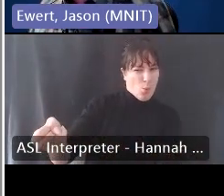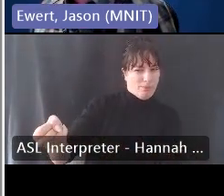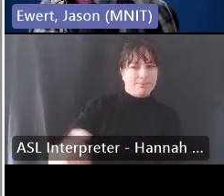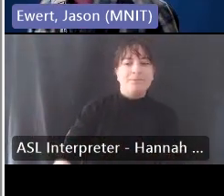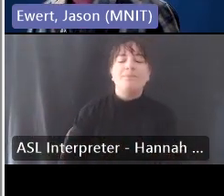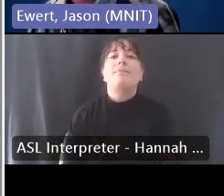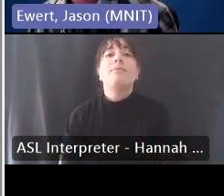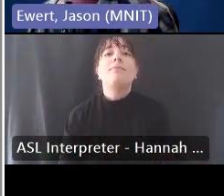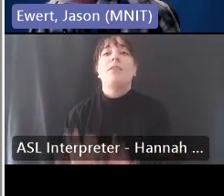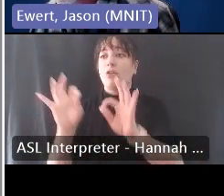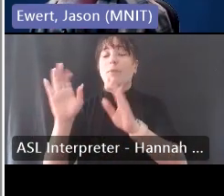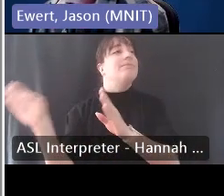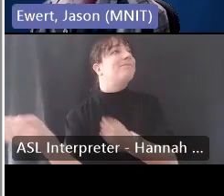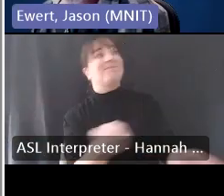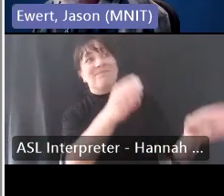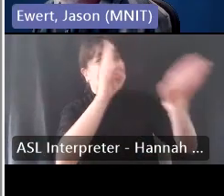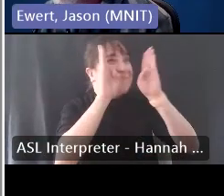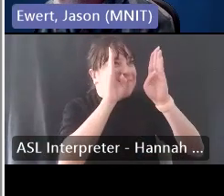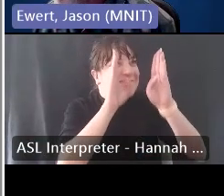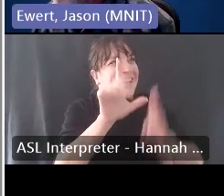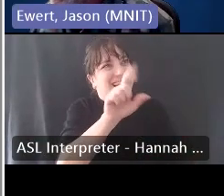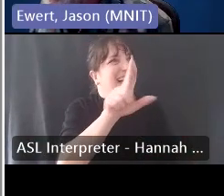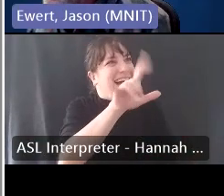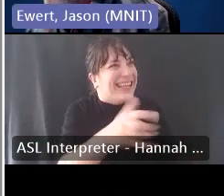You have my attention again. I'm back.